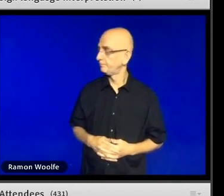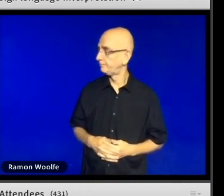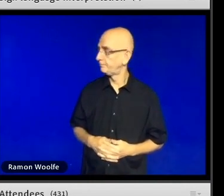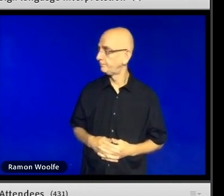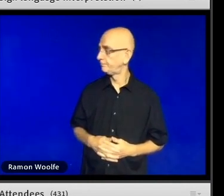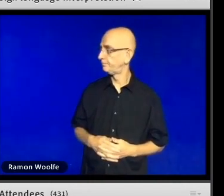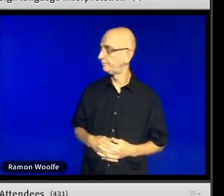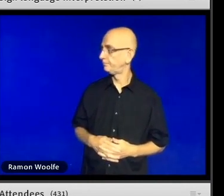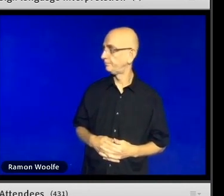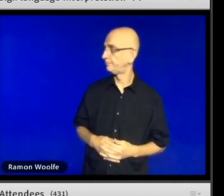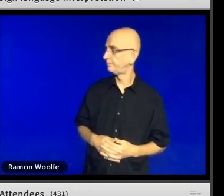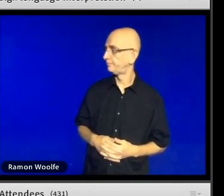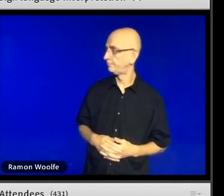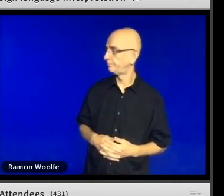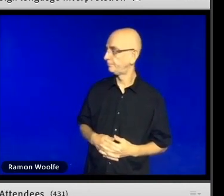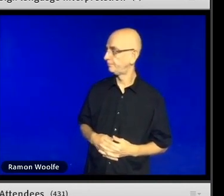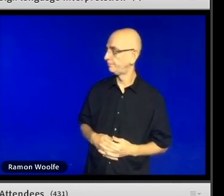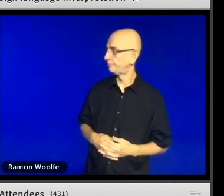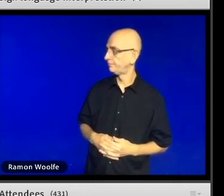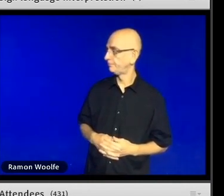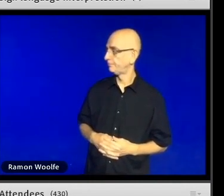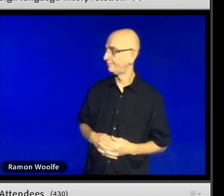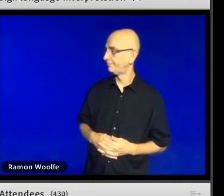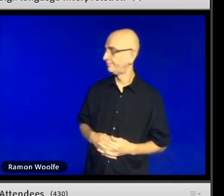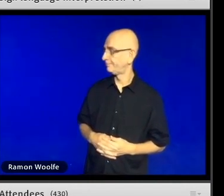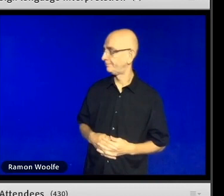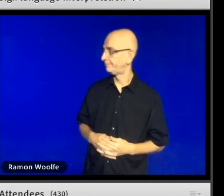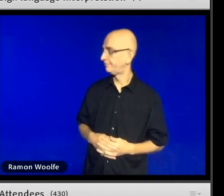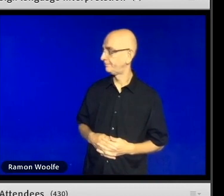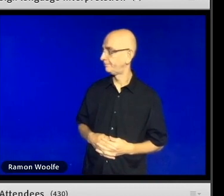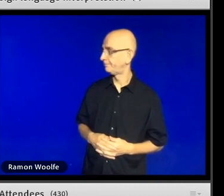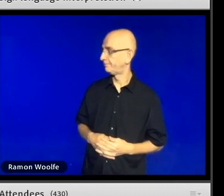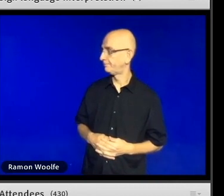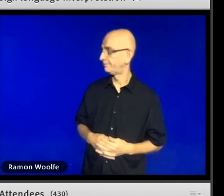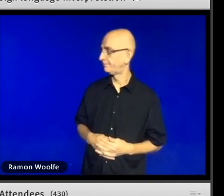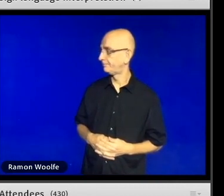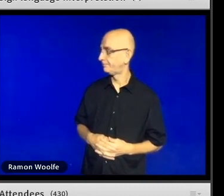It's the Latin American network of non‑governmental organizations of persons with disabilities